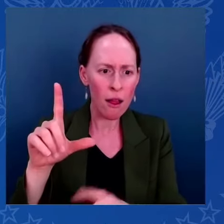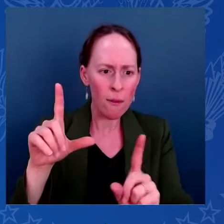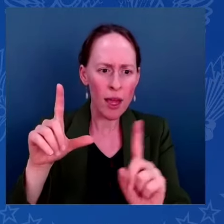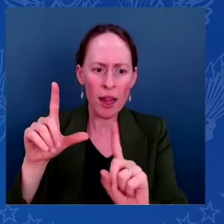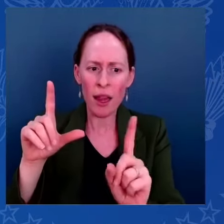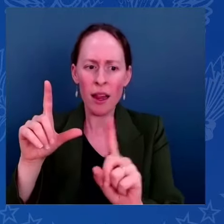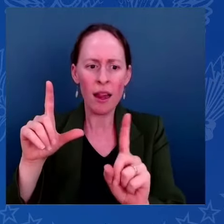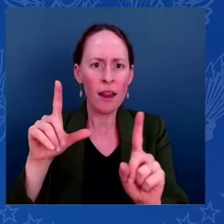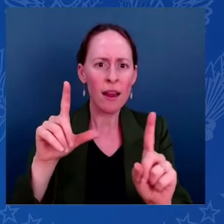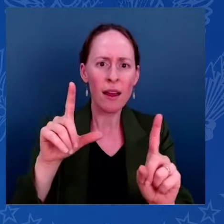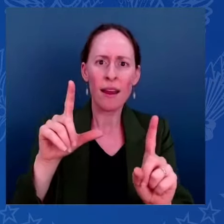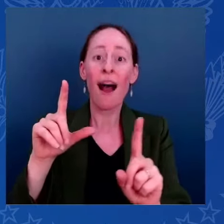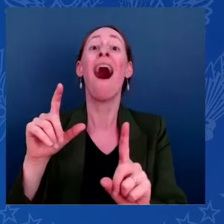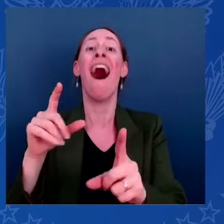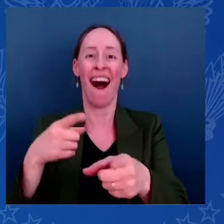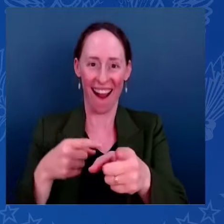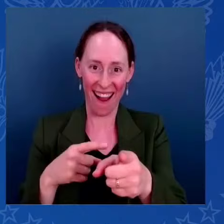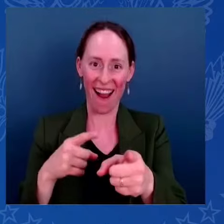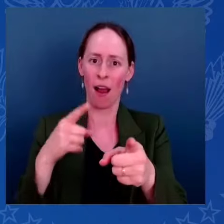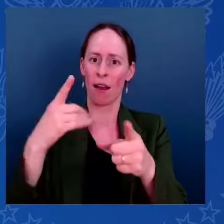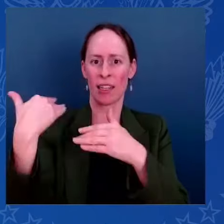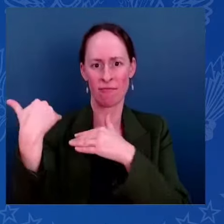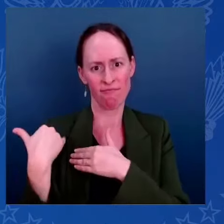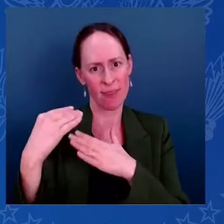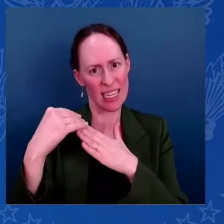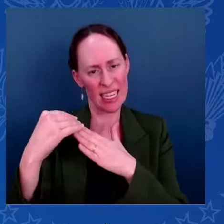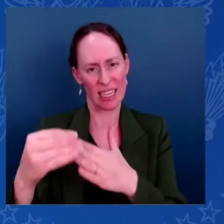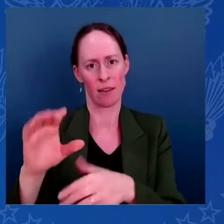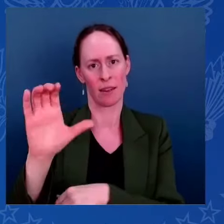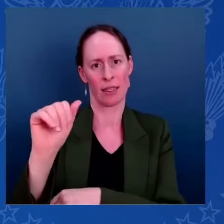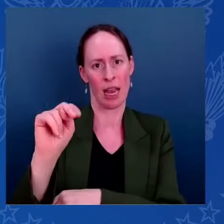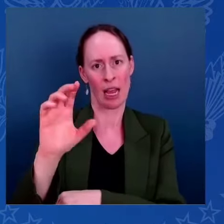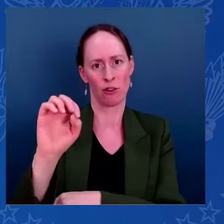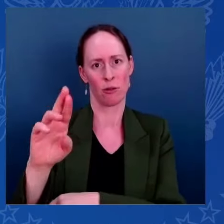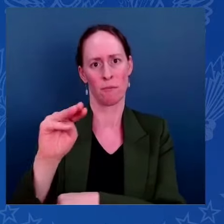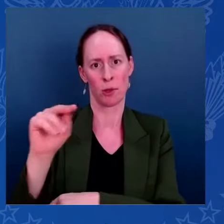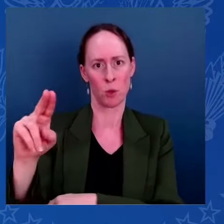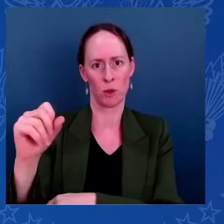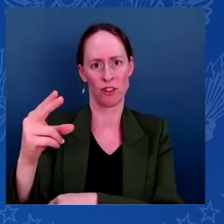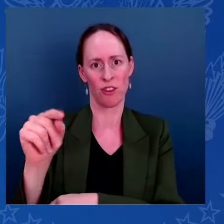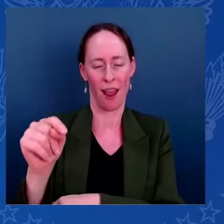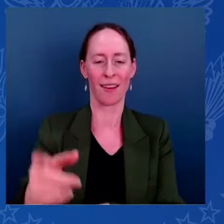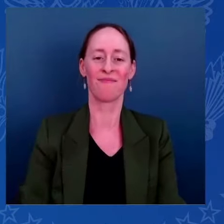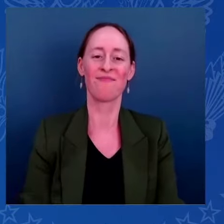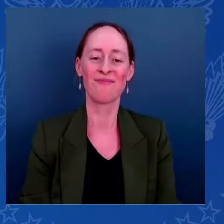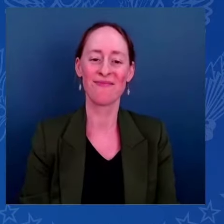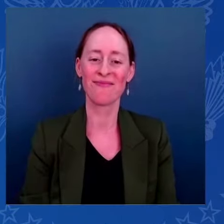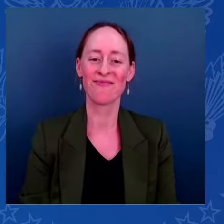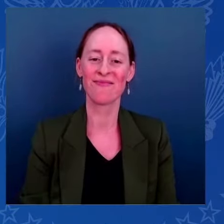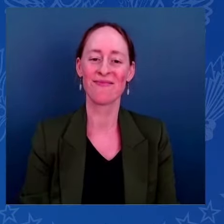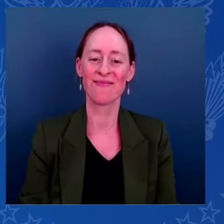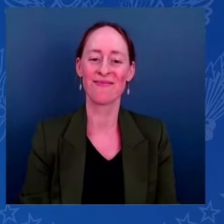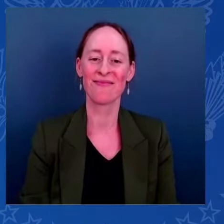who was with me when I launched the Moonshot when I was vice president of the United States.